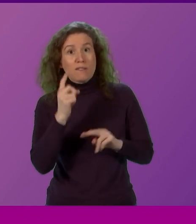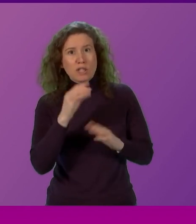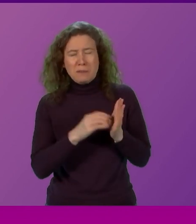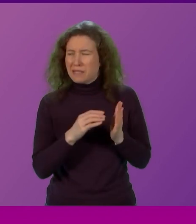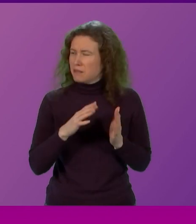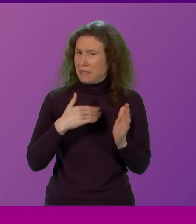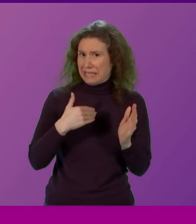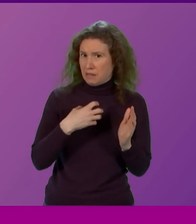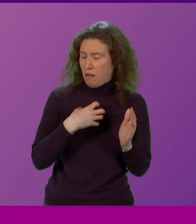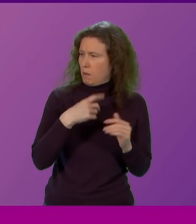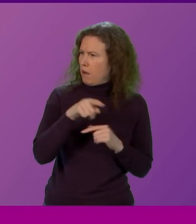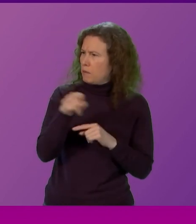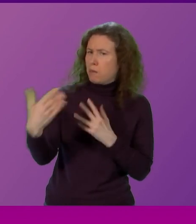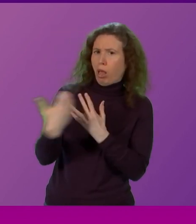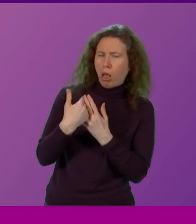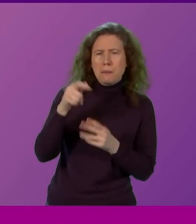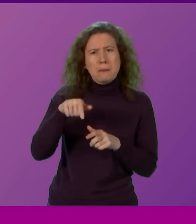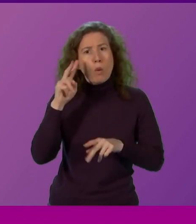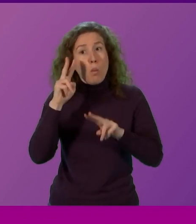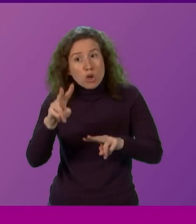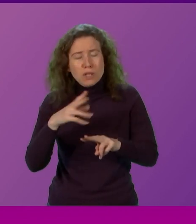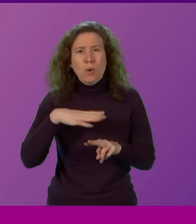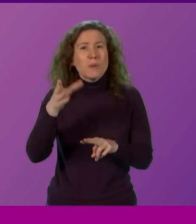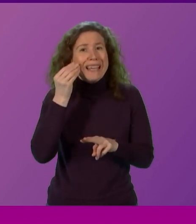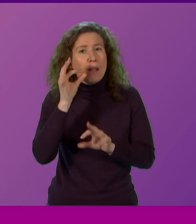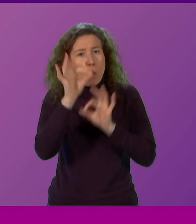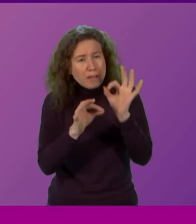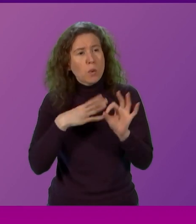The people who are watching and who want to hear the questions and answers are getting